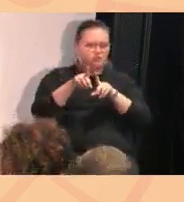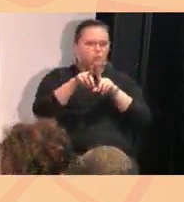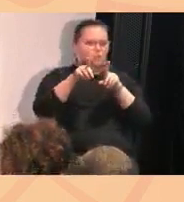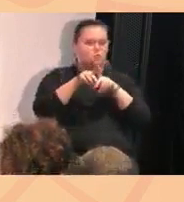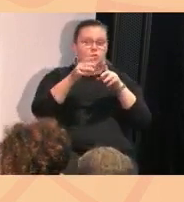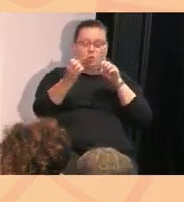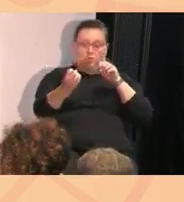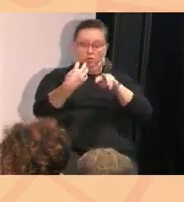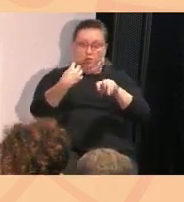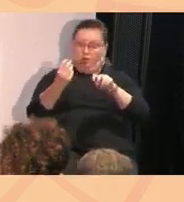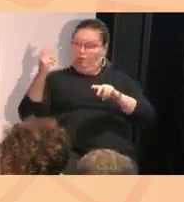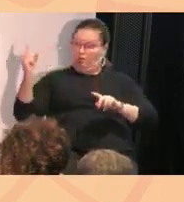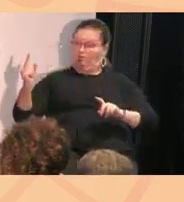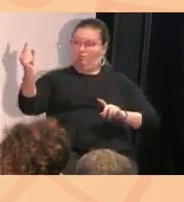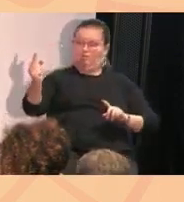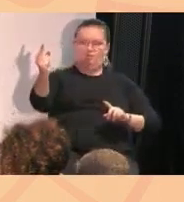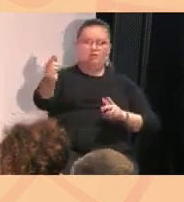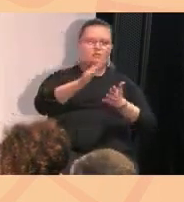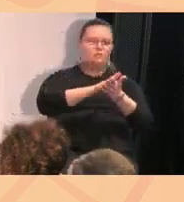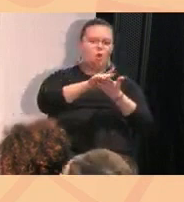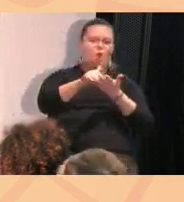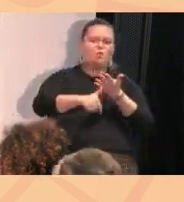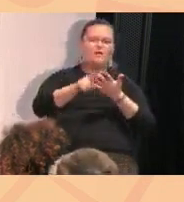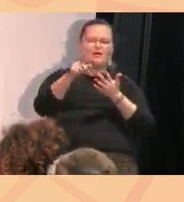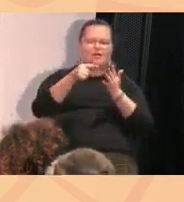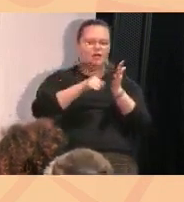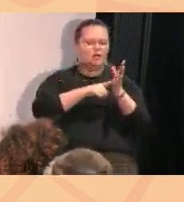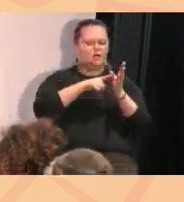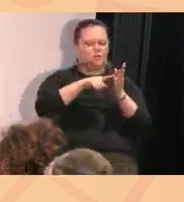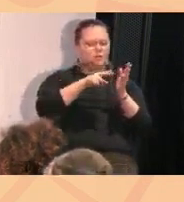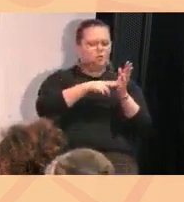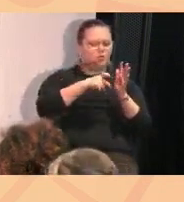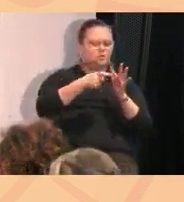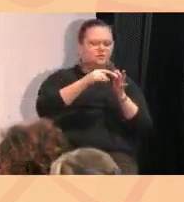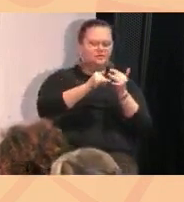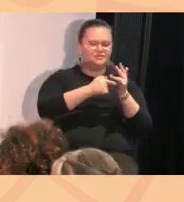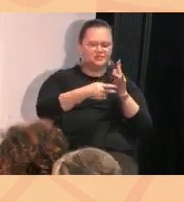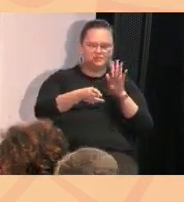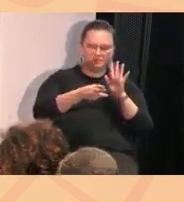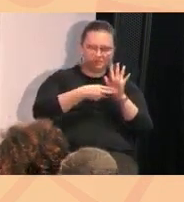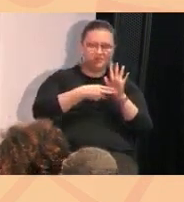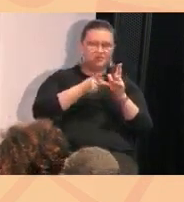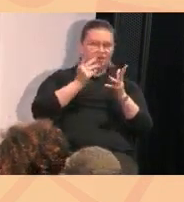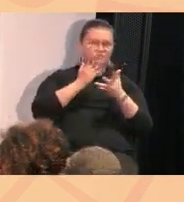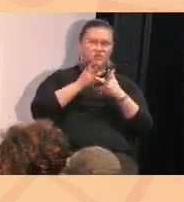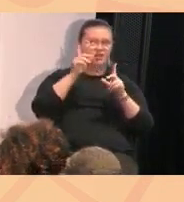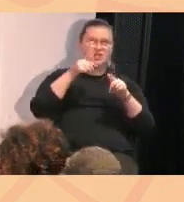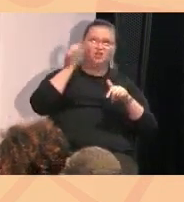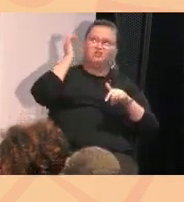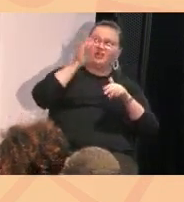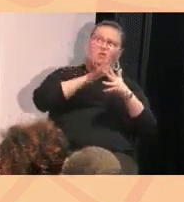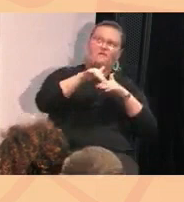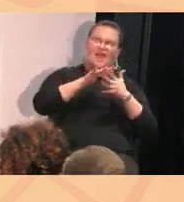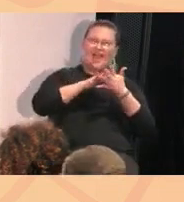So, the realization of them life-sized and along the highway